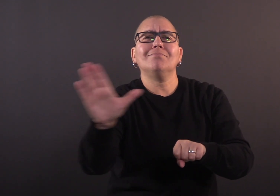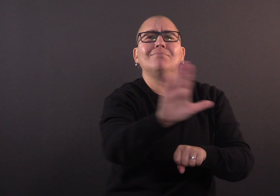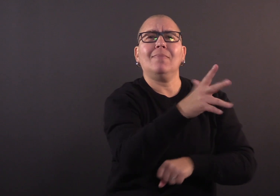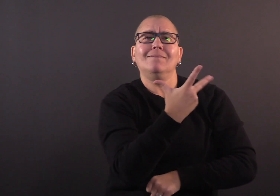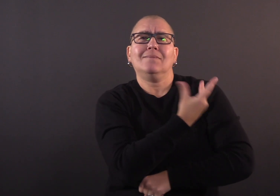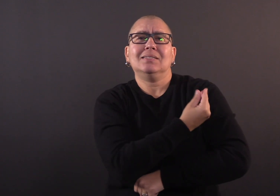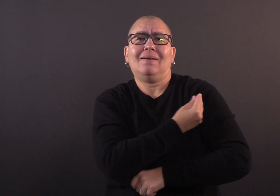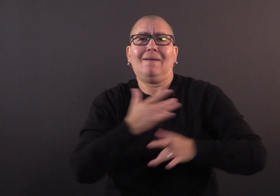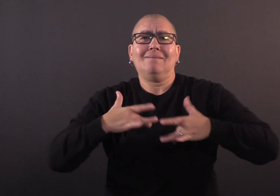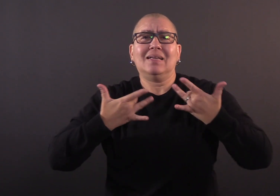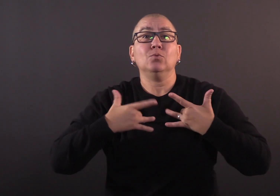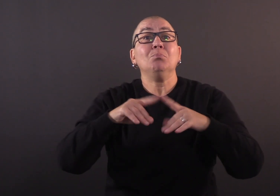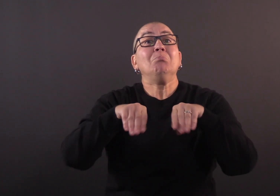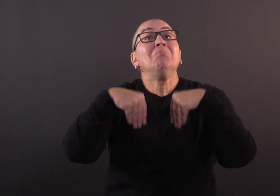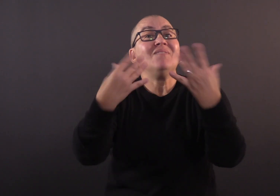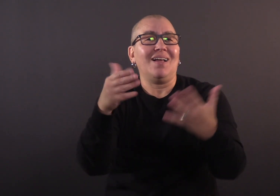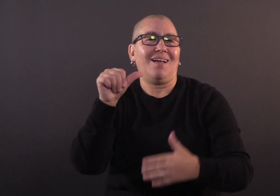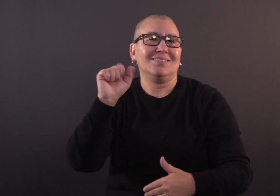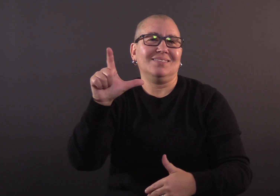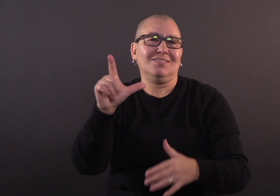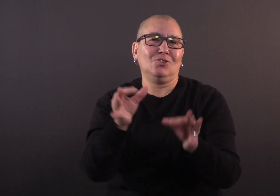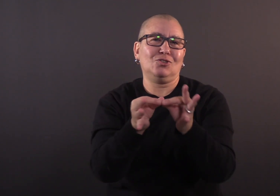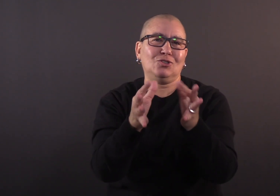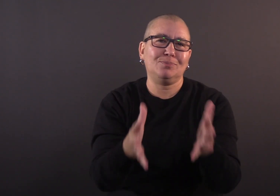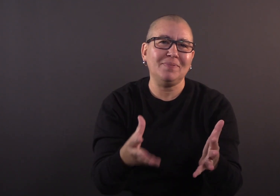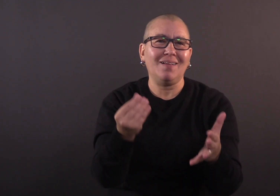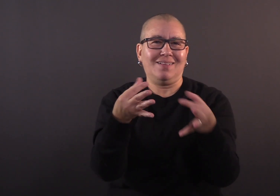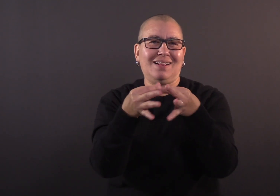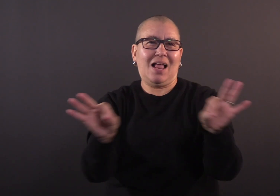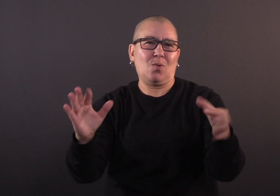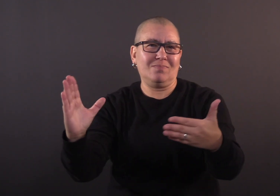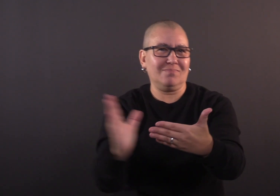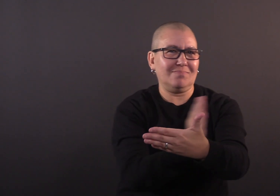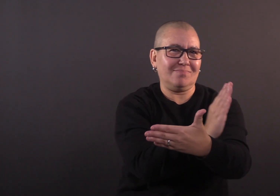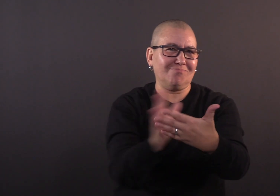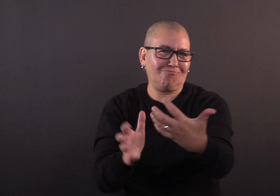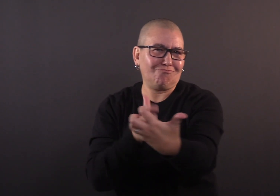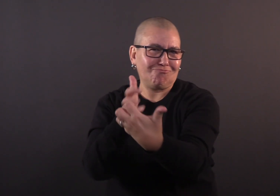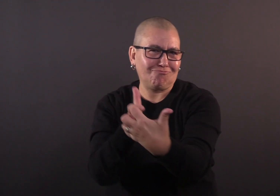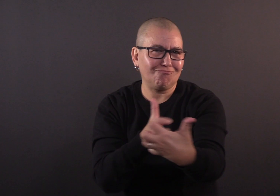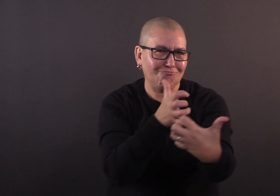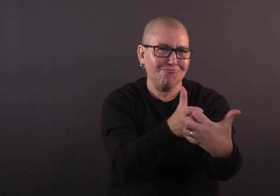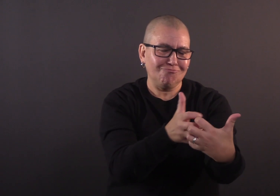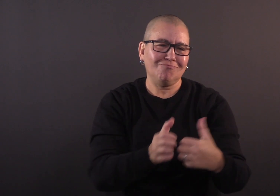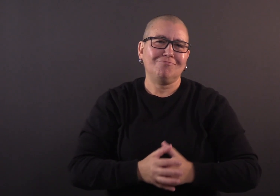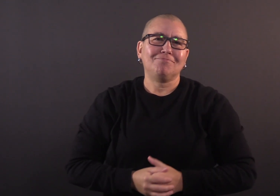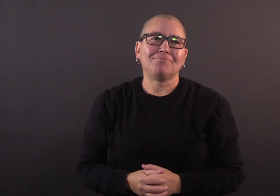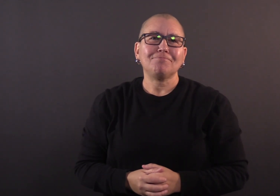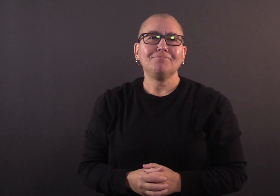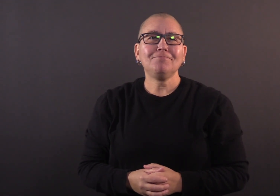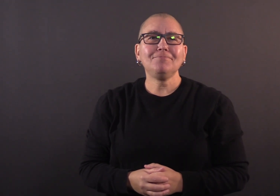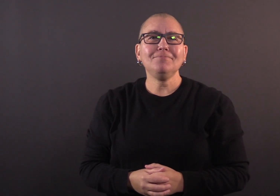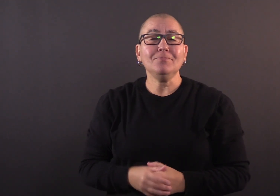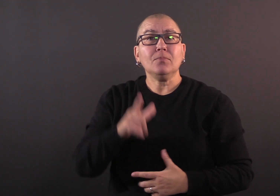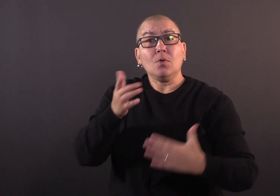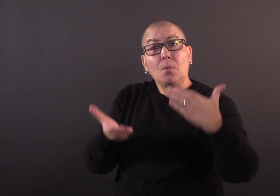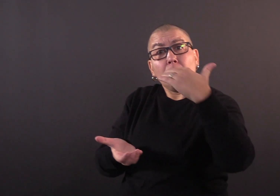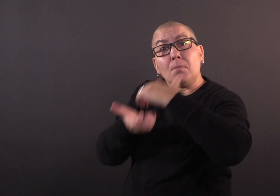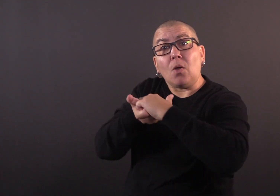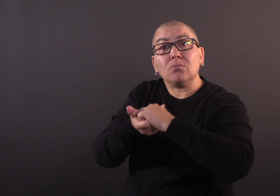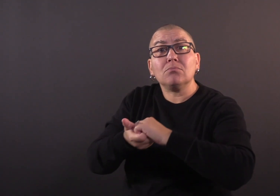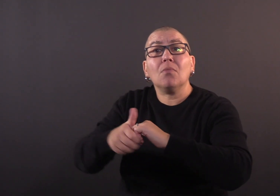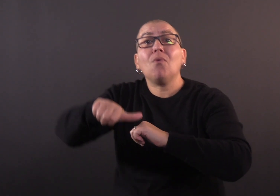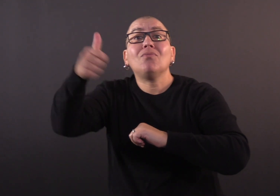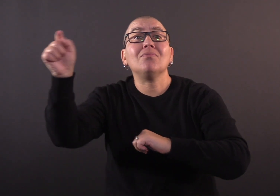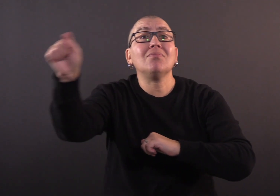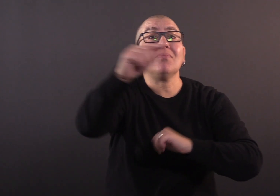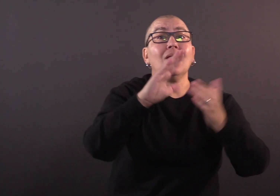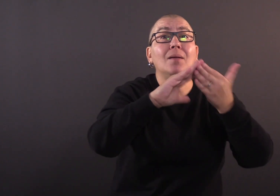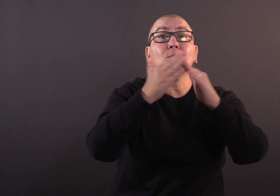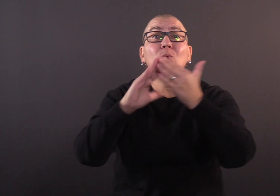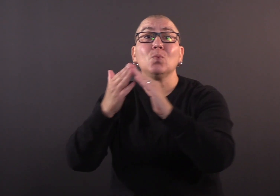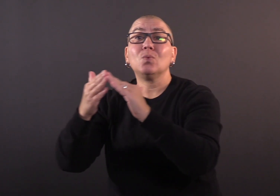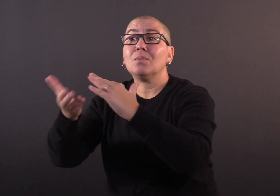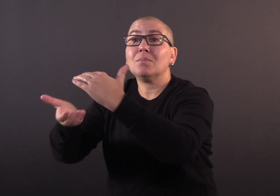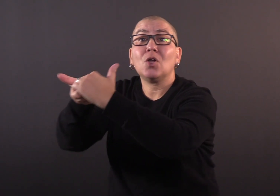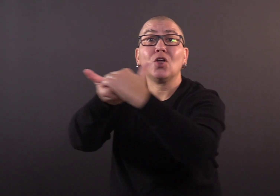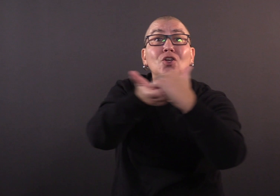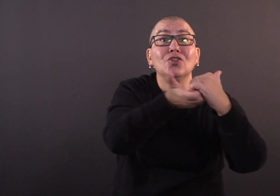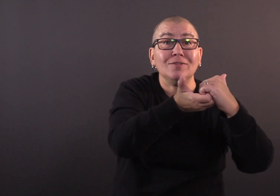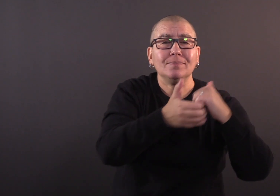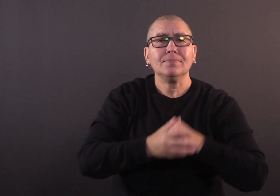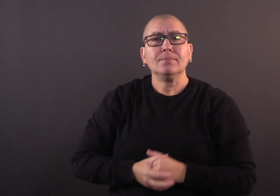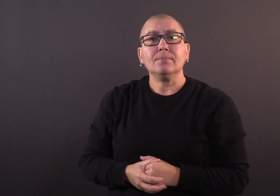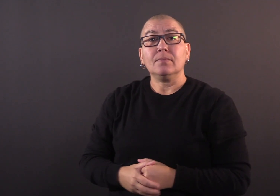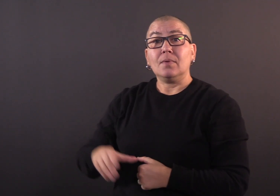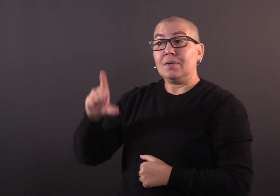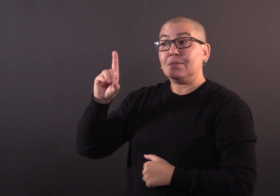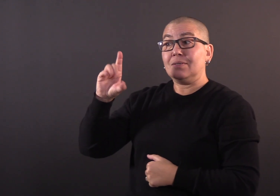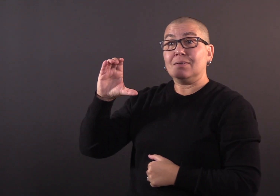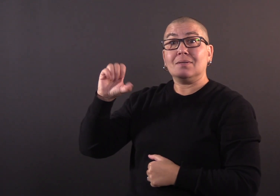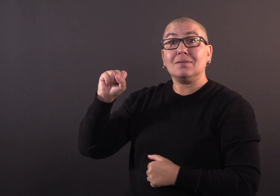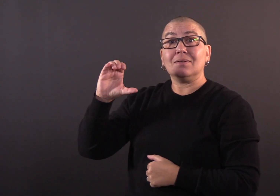ASL interpreters and language translators. Partnering with other community partners